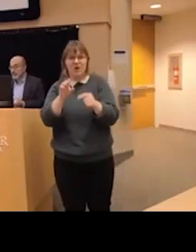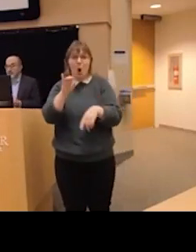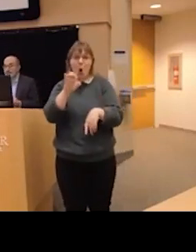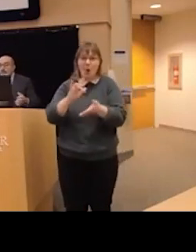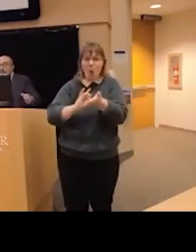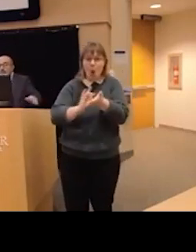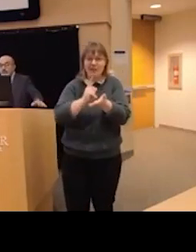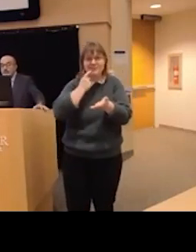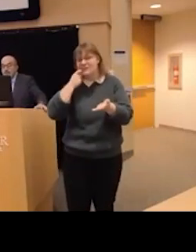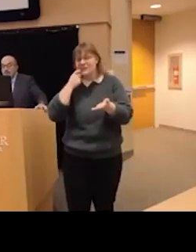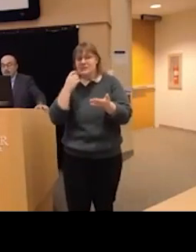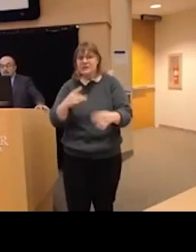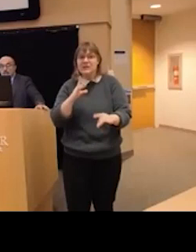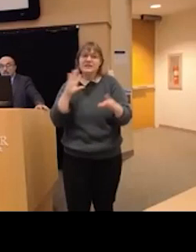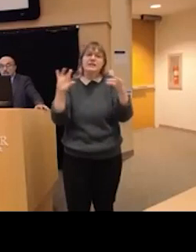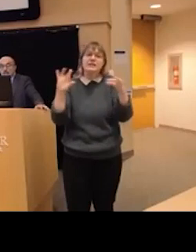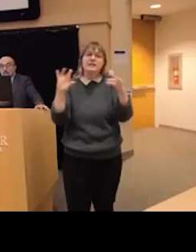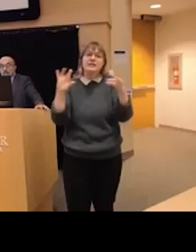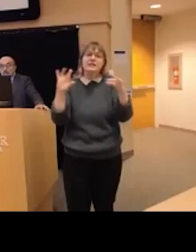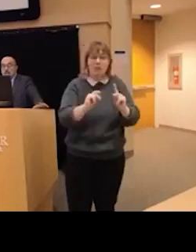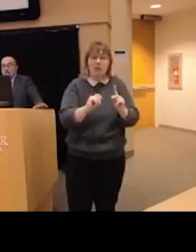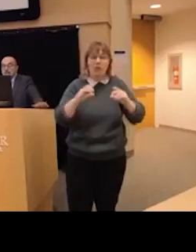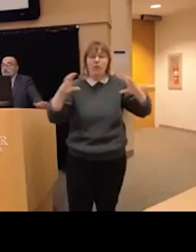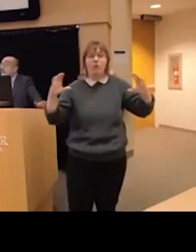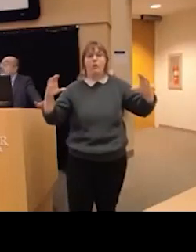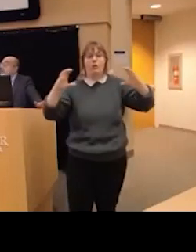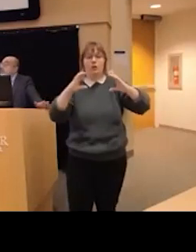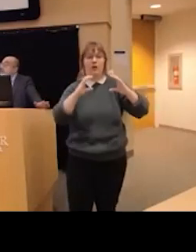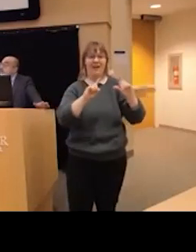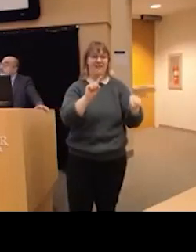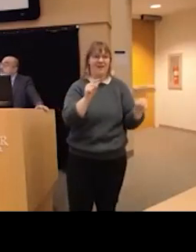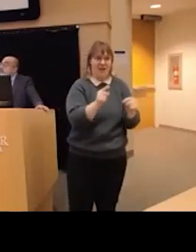you know you have people um on one hand on one side here who just have pain only and don't have